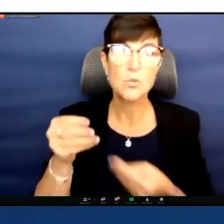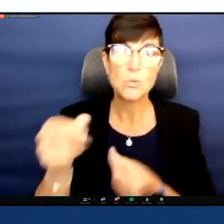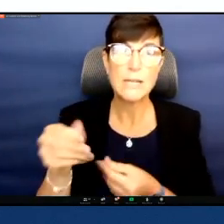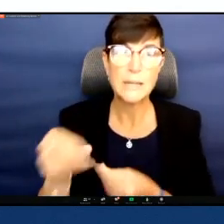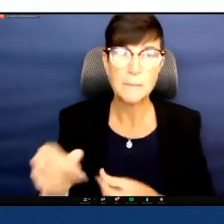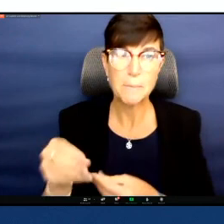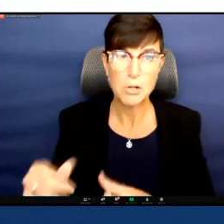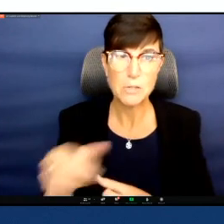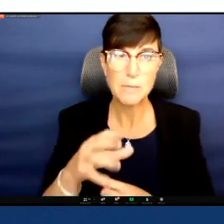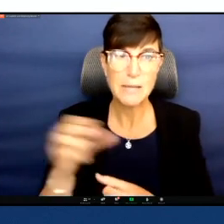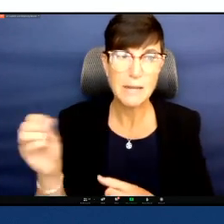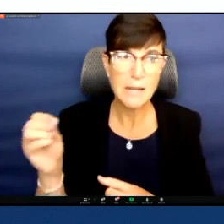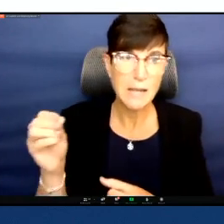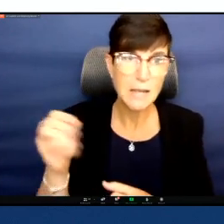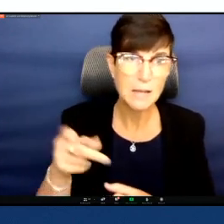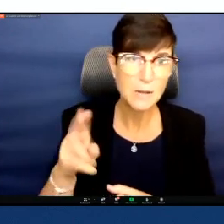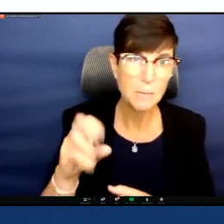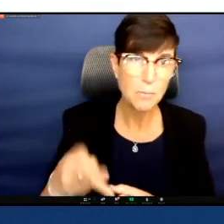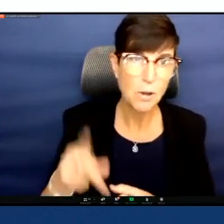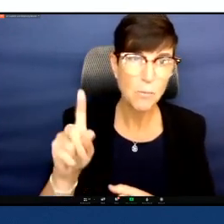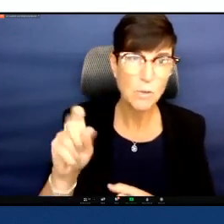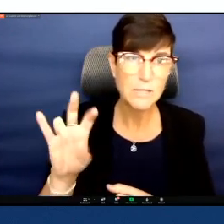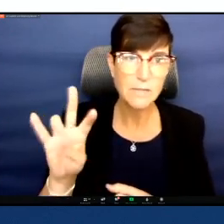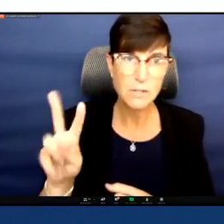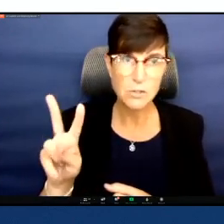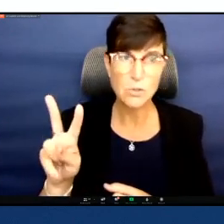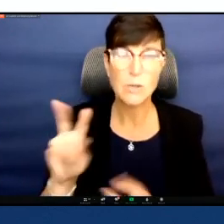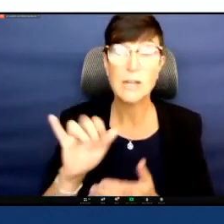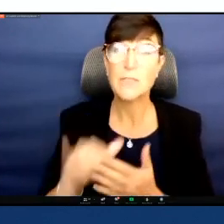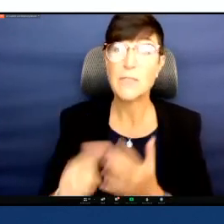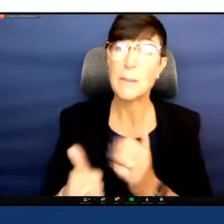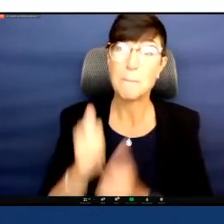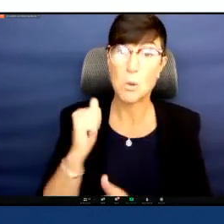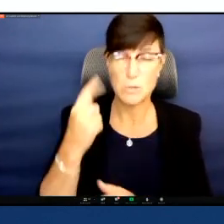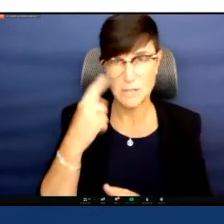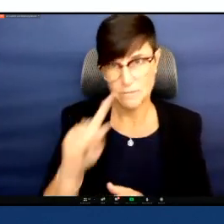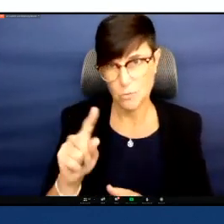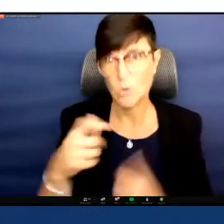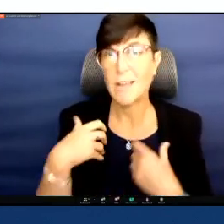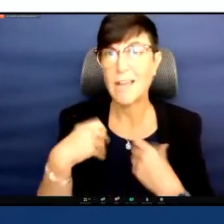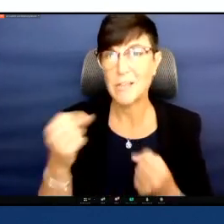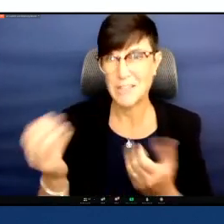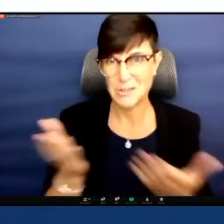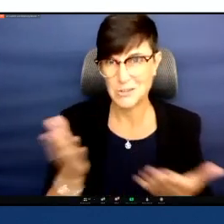And this funding also mostly goes to health and human services programs, but also, to a lesser extent